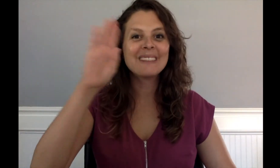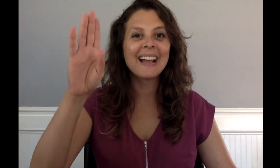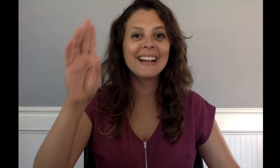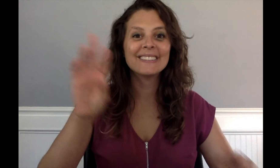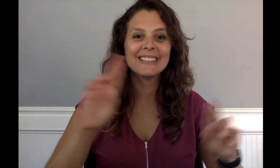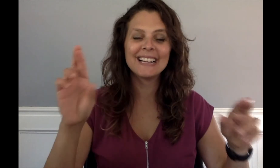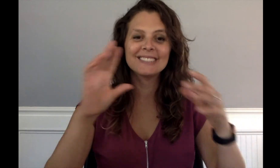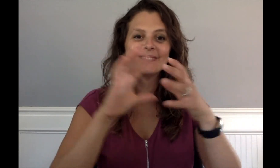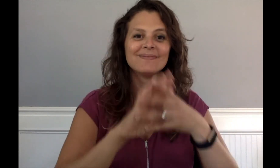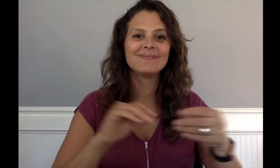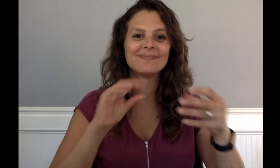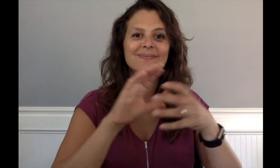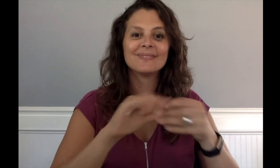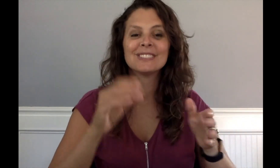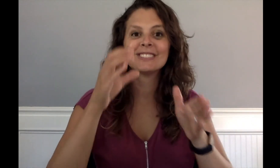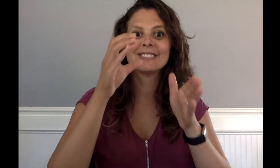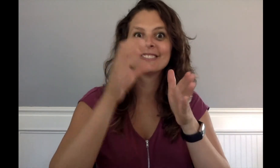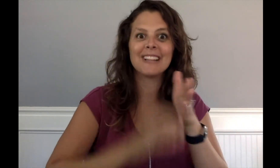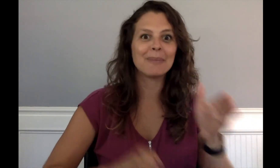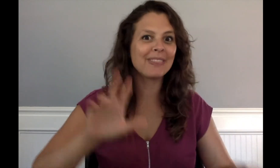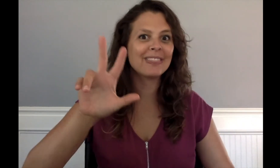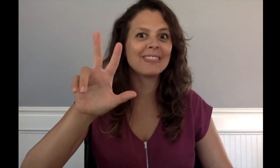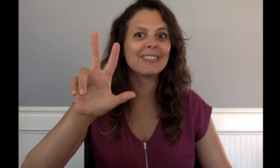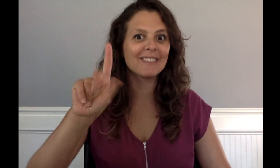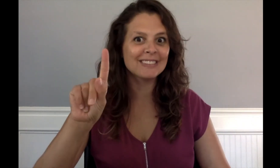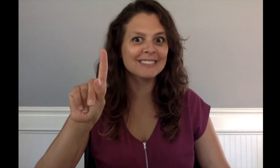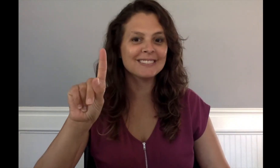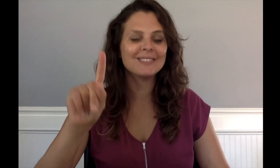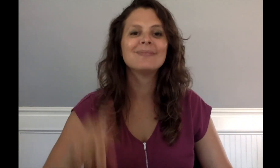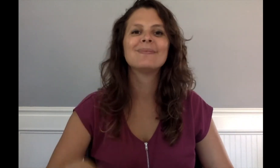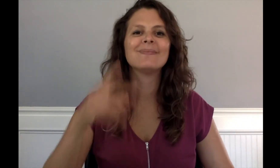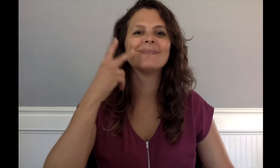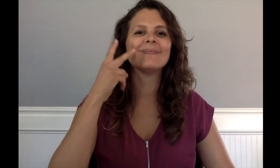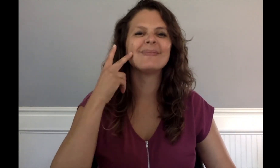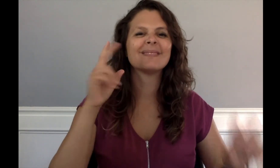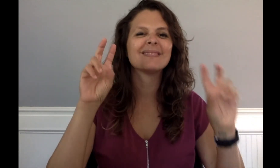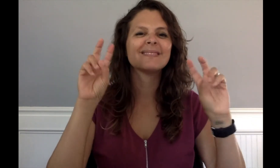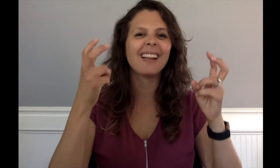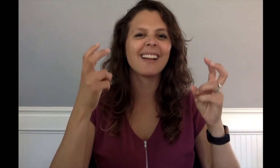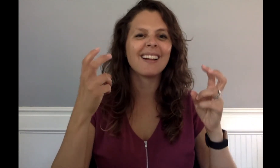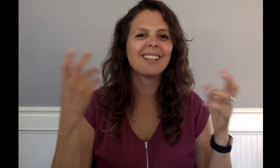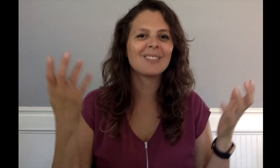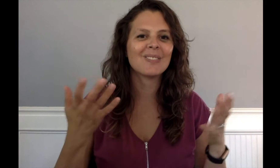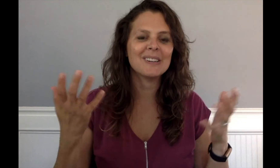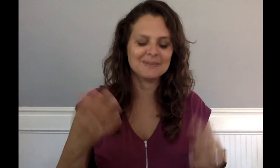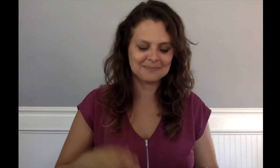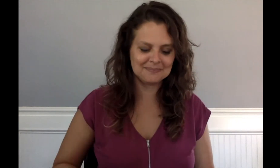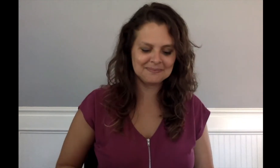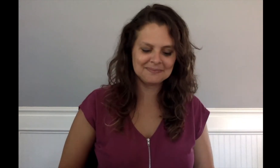Hi! Ready for Chapter 31 in ASL? Let's look at the title.